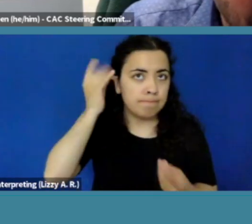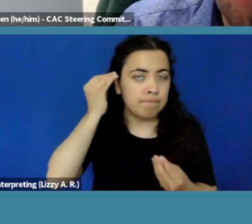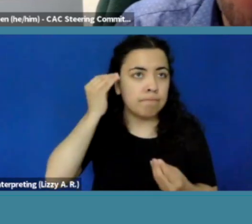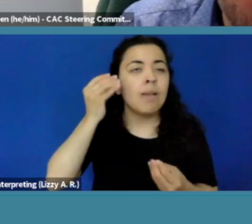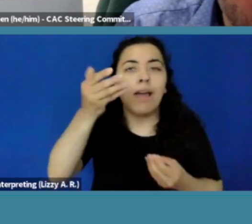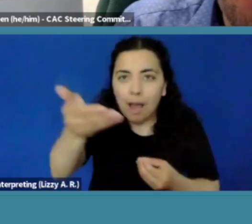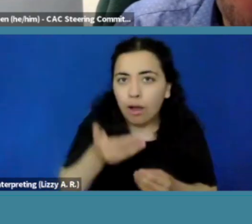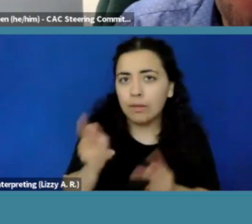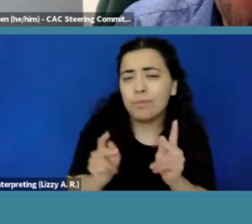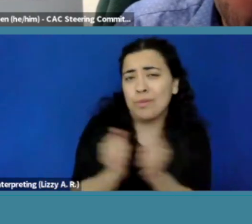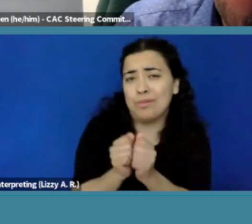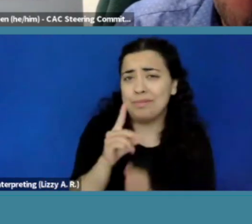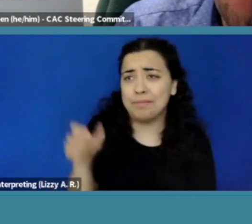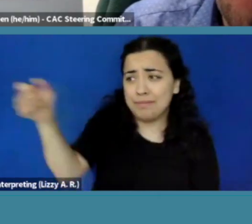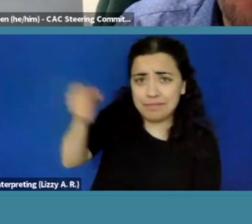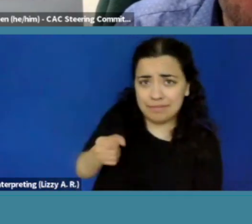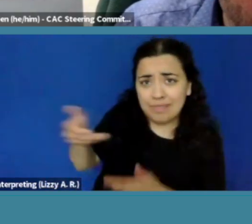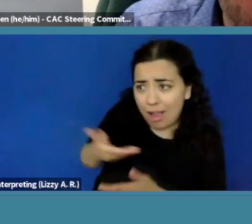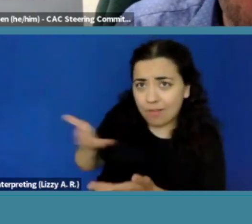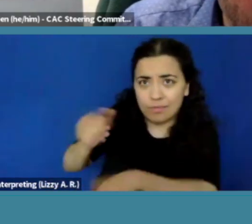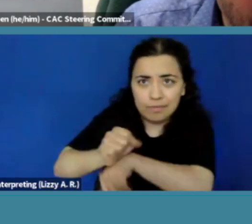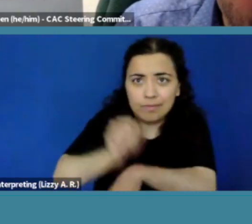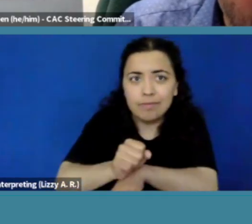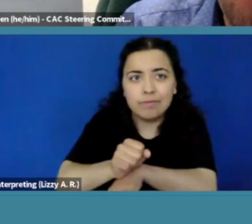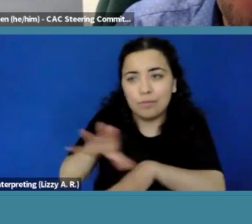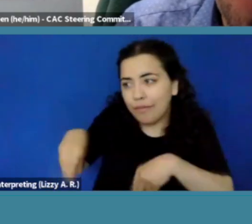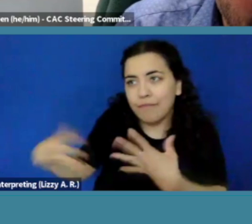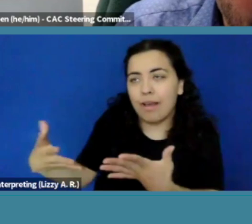with disabilities and providing a way for them to give feedback about